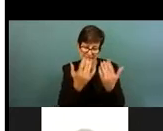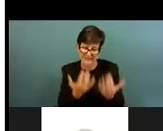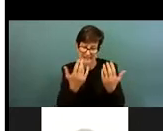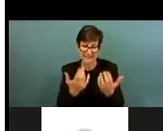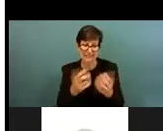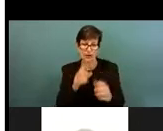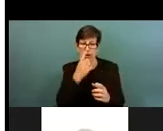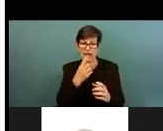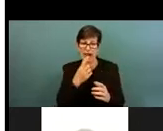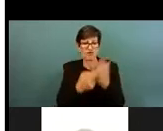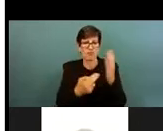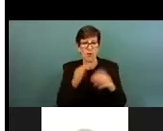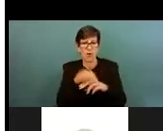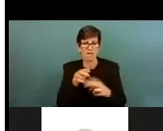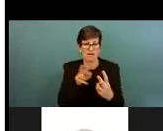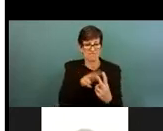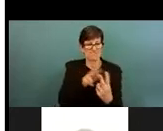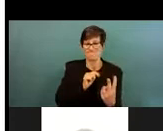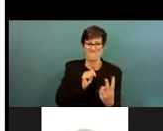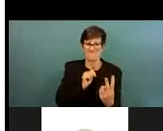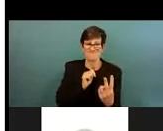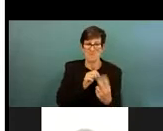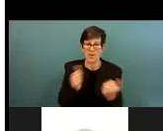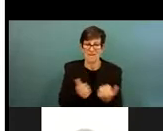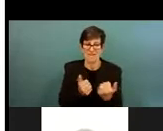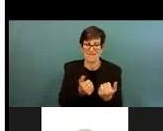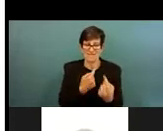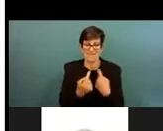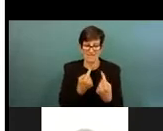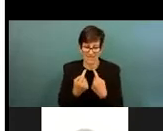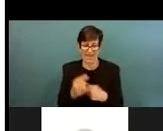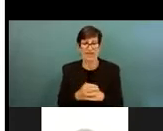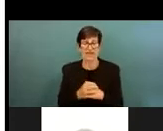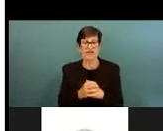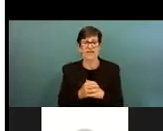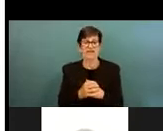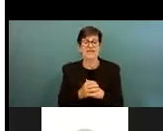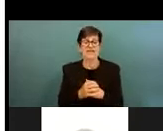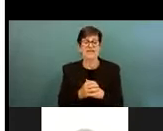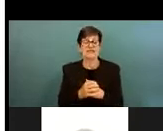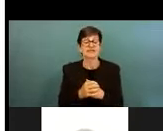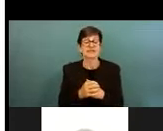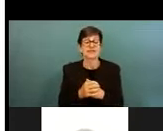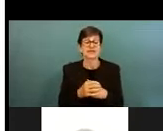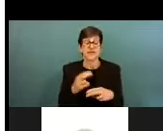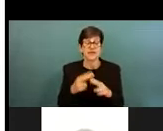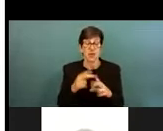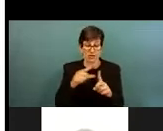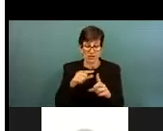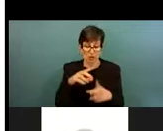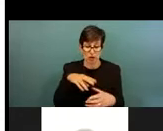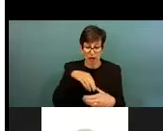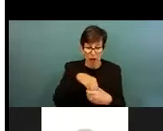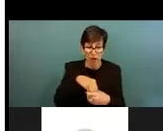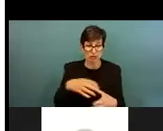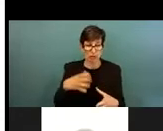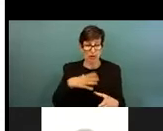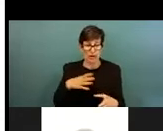results just as in everything to do with digital inclusion, we need to continually keep improving